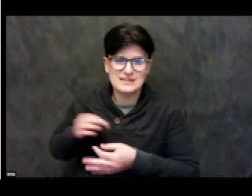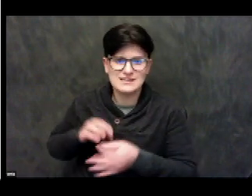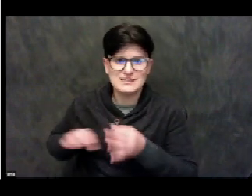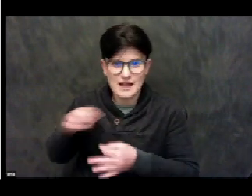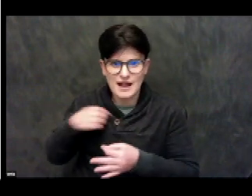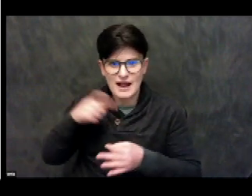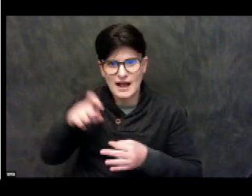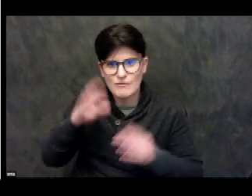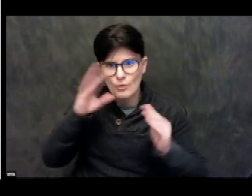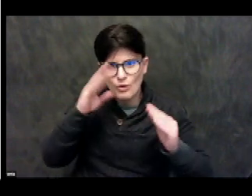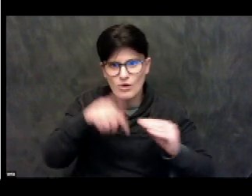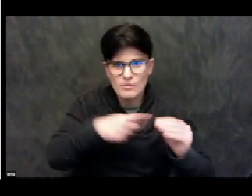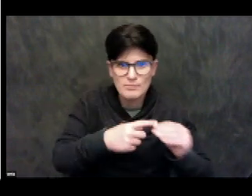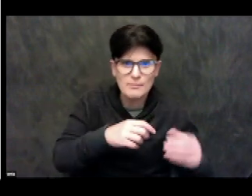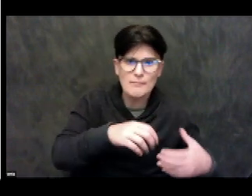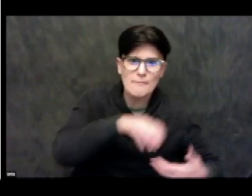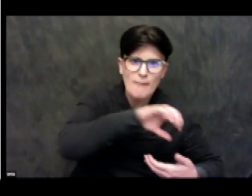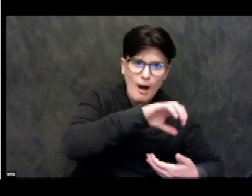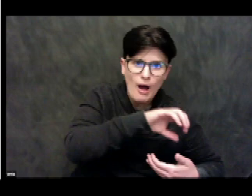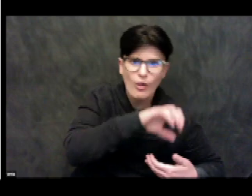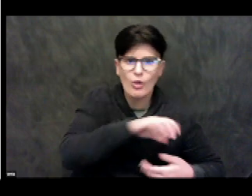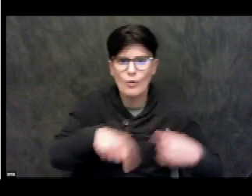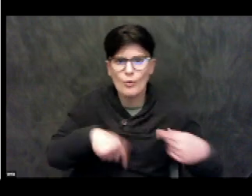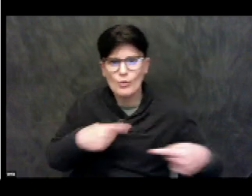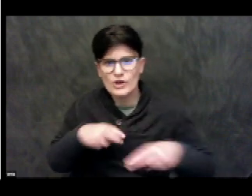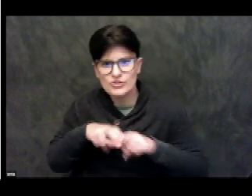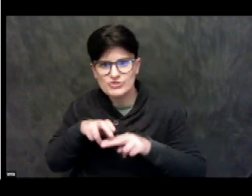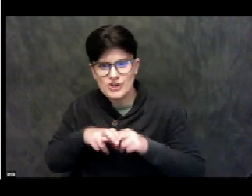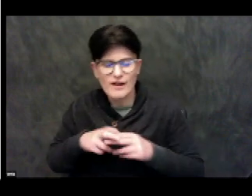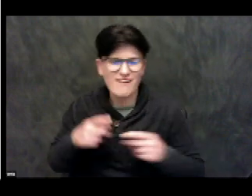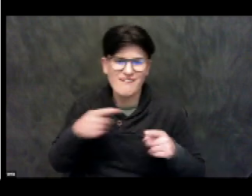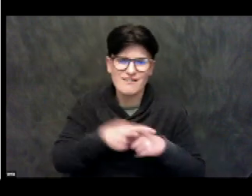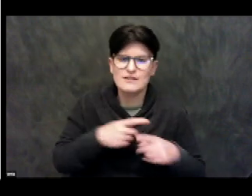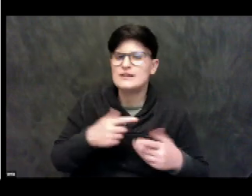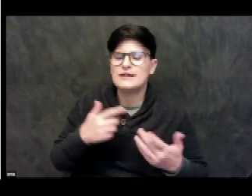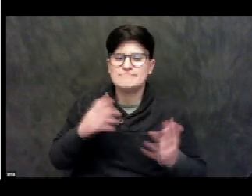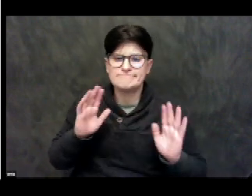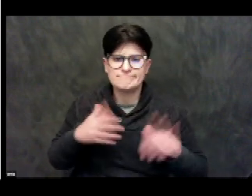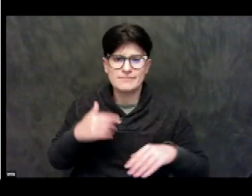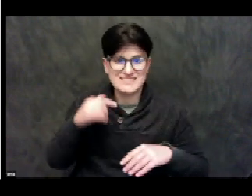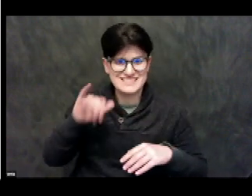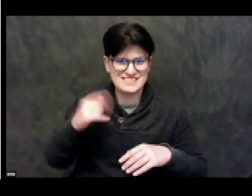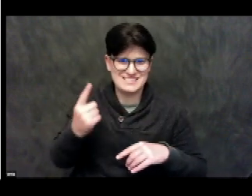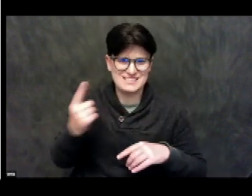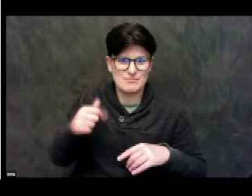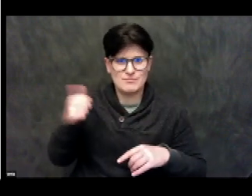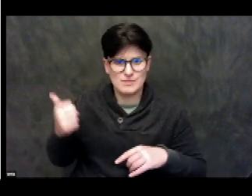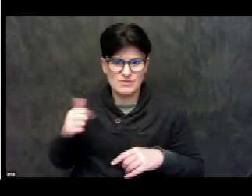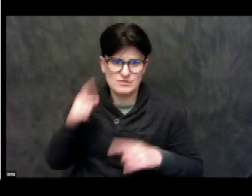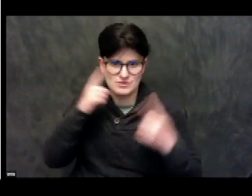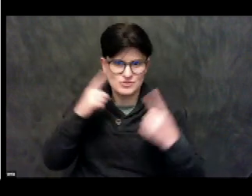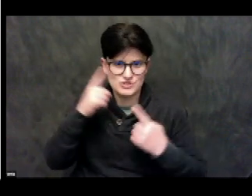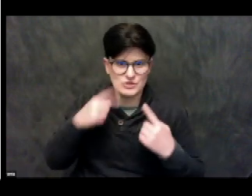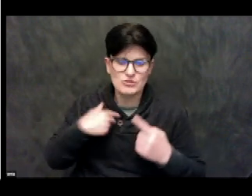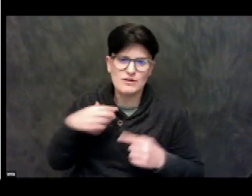bottles in the wheelchair and all that stuff. Something else to consider? I found it to be easier as someone with